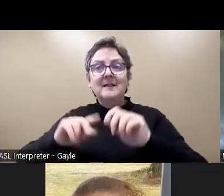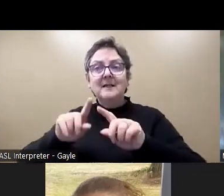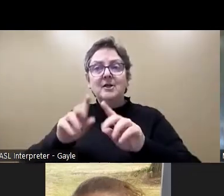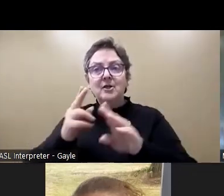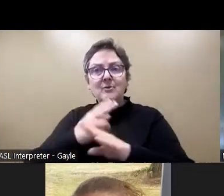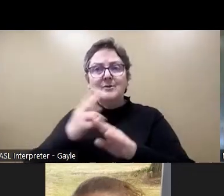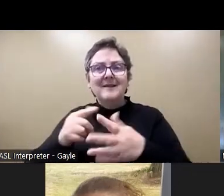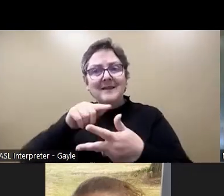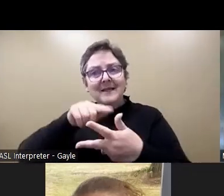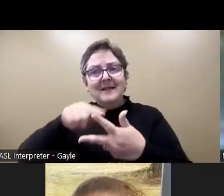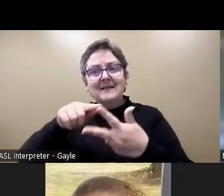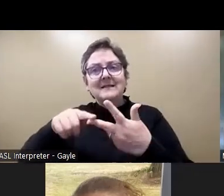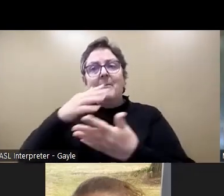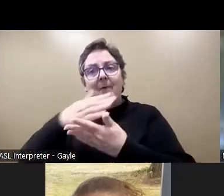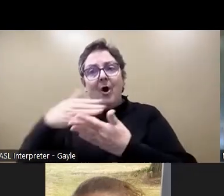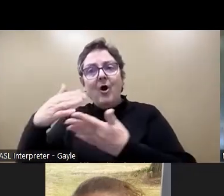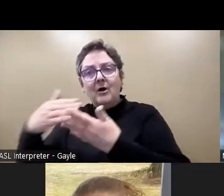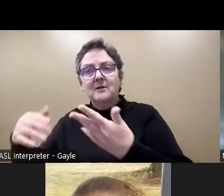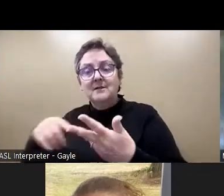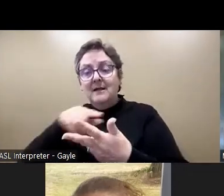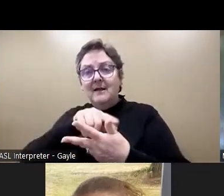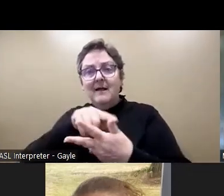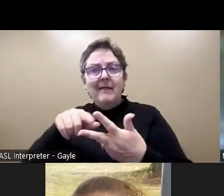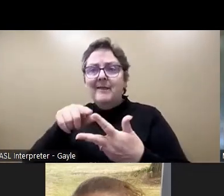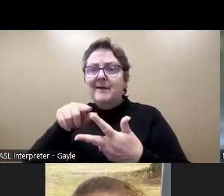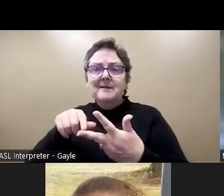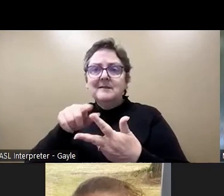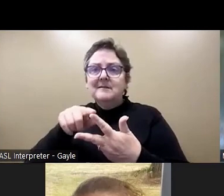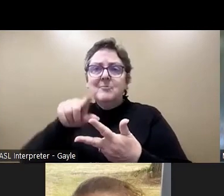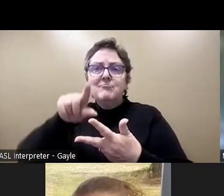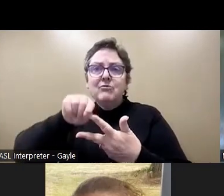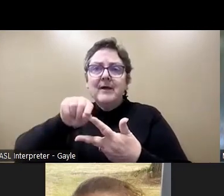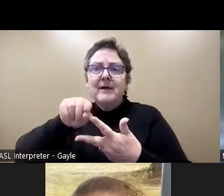you can repurpose the text and easily insert a translation.